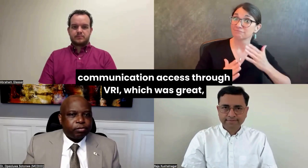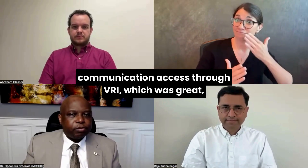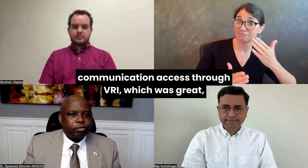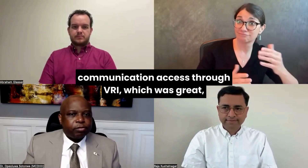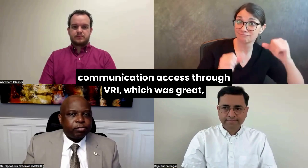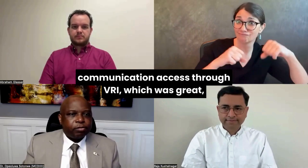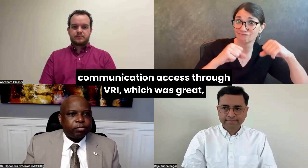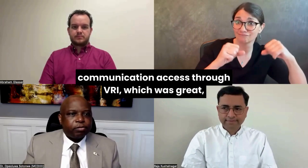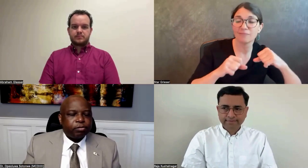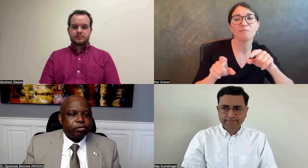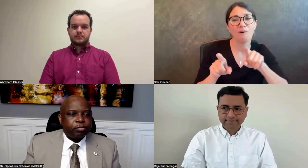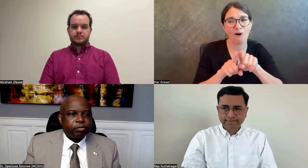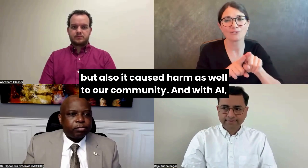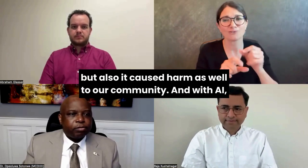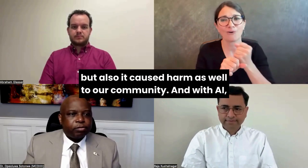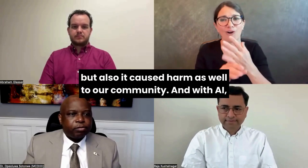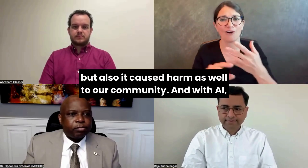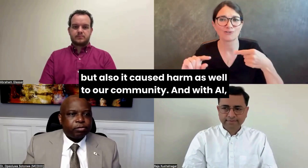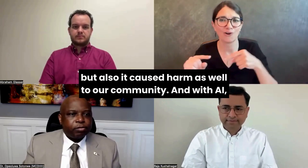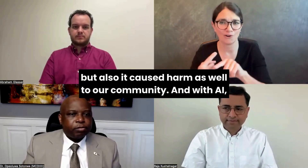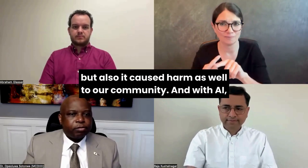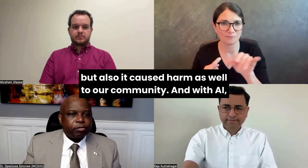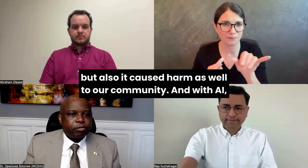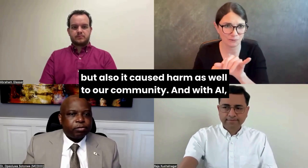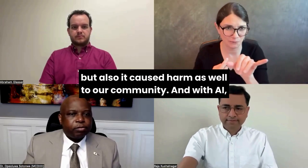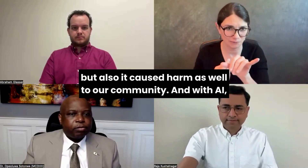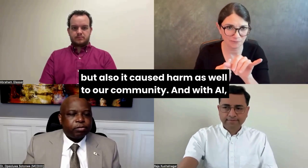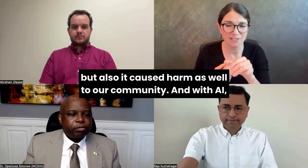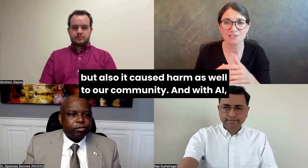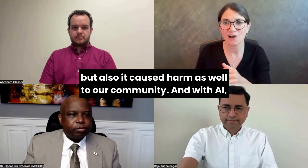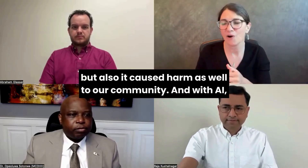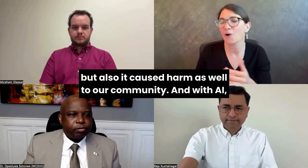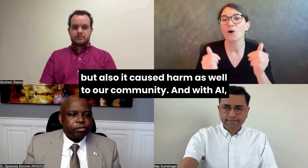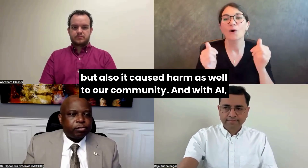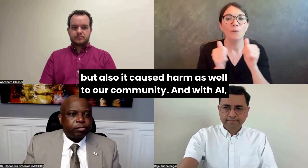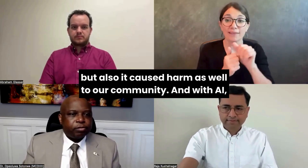but also it caused harm as well to our community. And with AI,